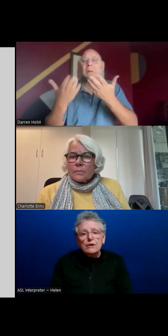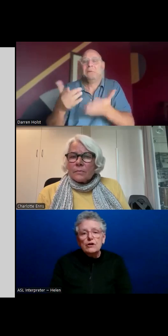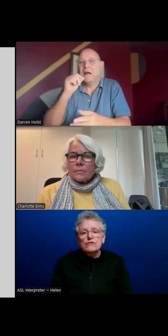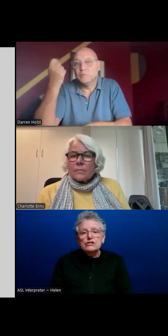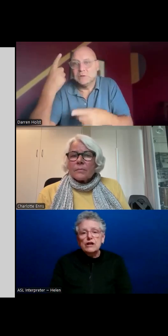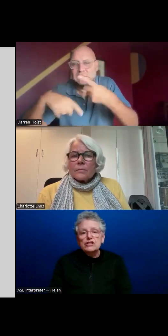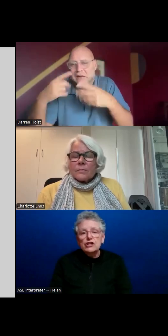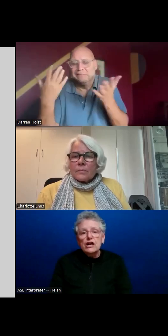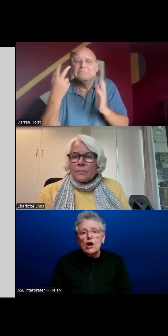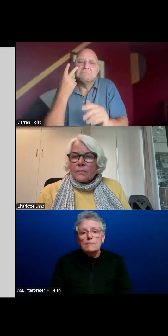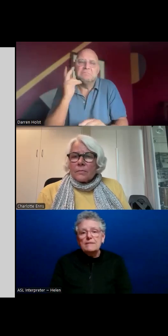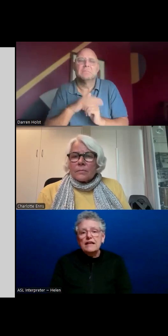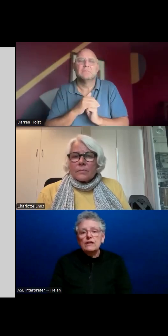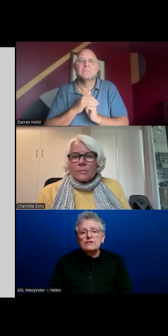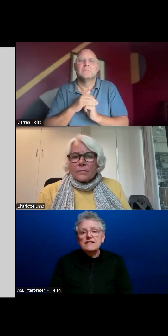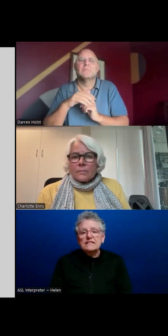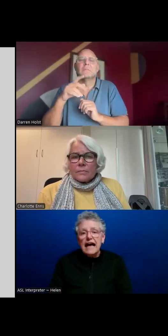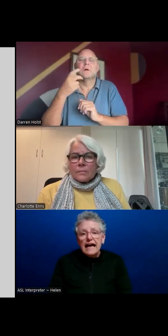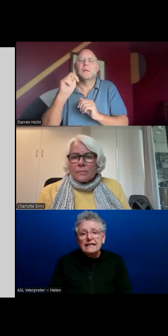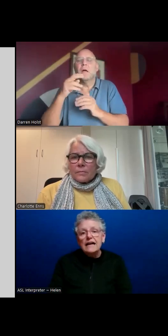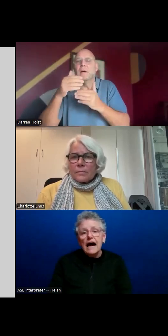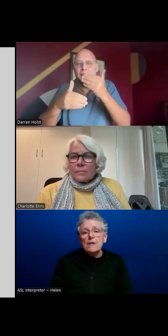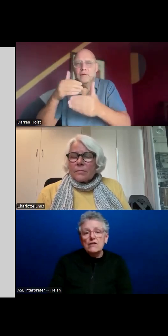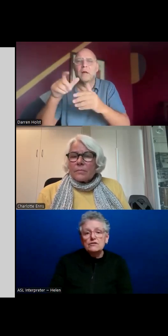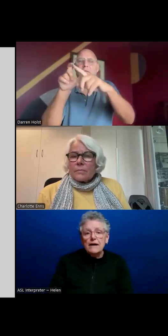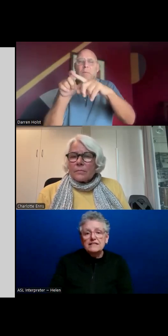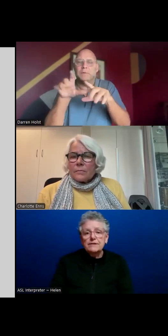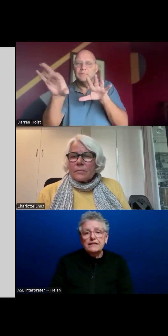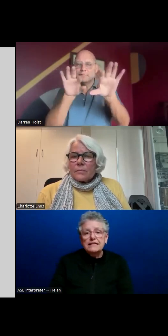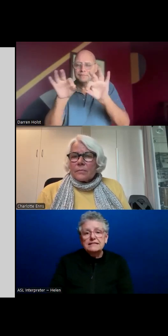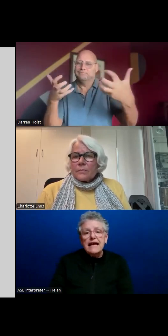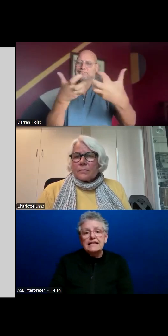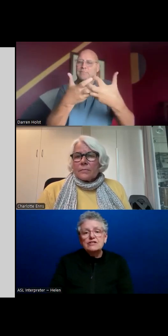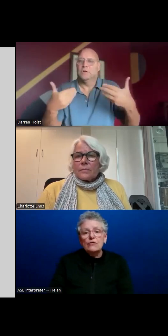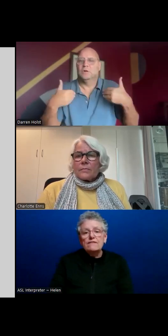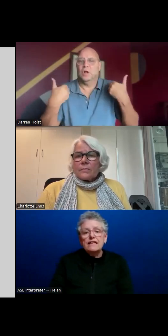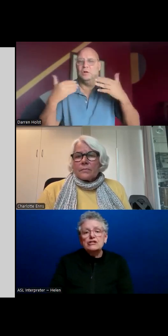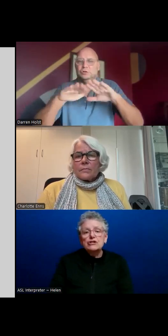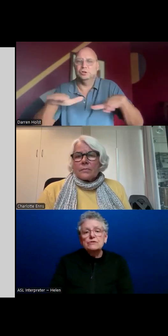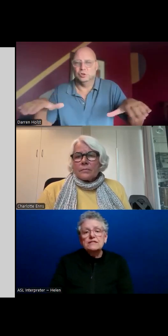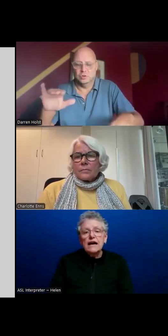the grammar, or the structure, or maybe they don't understand the sign. All of those are possibilities, and so, then they can choose